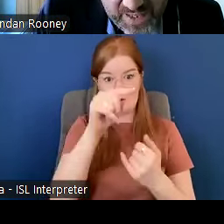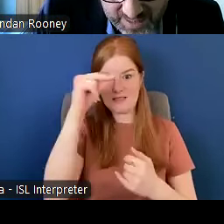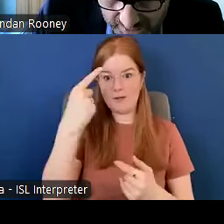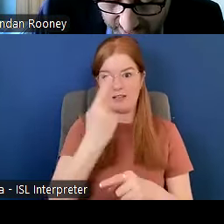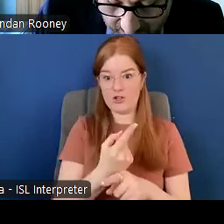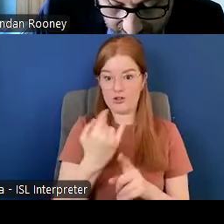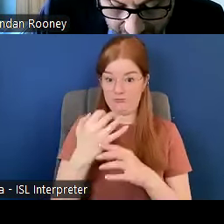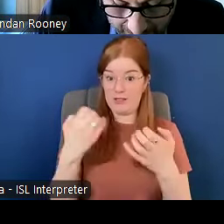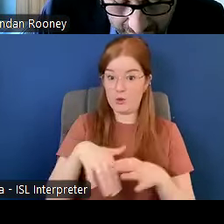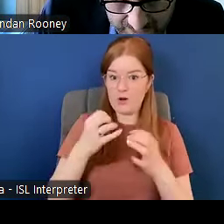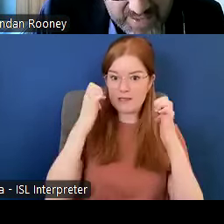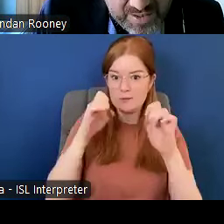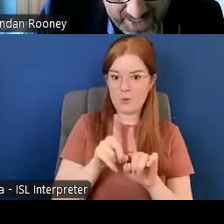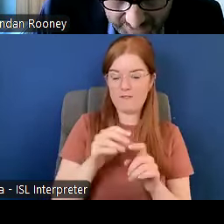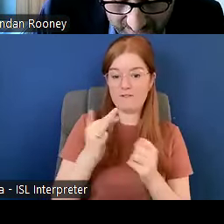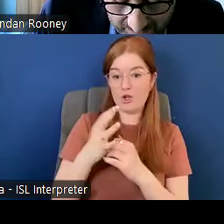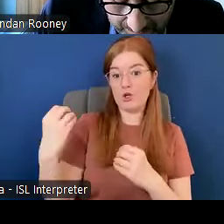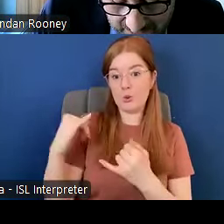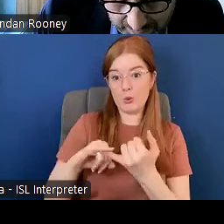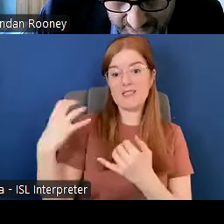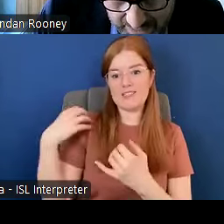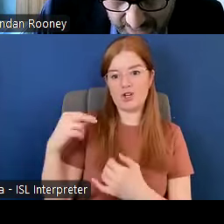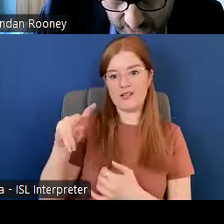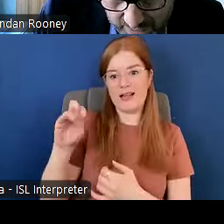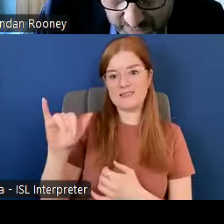the exhibition as well for her sister, Nancy Connell. It depicts in a luminous